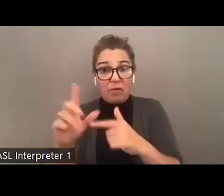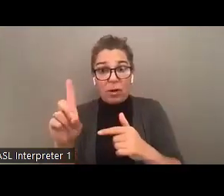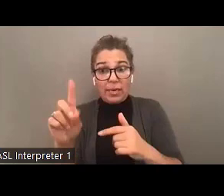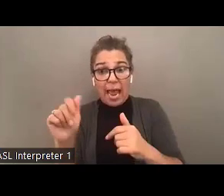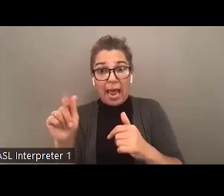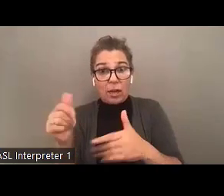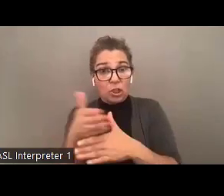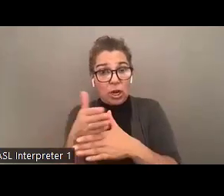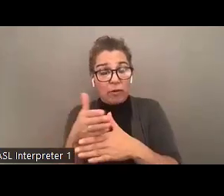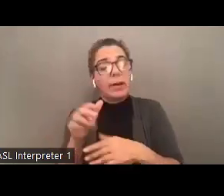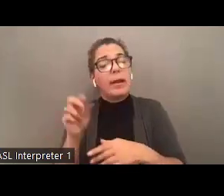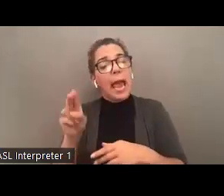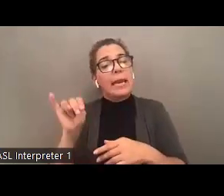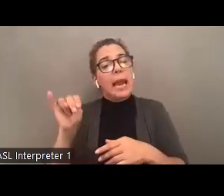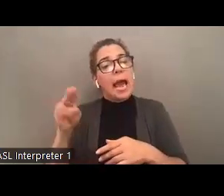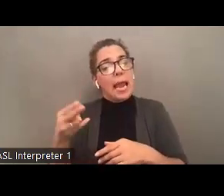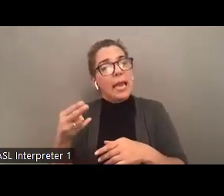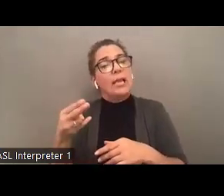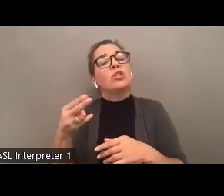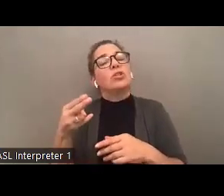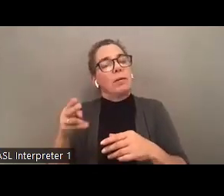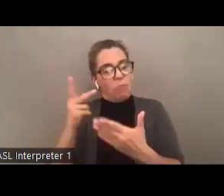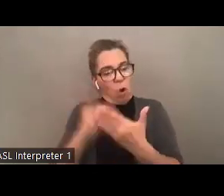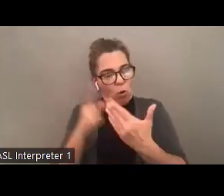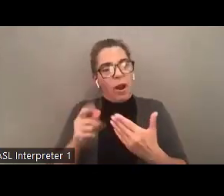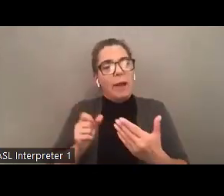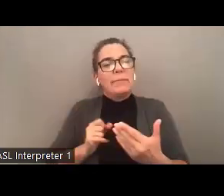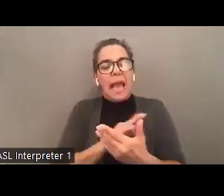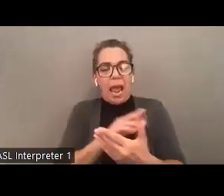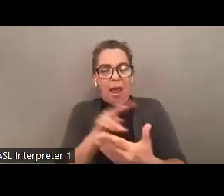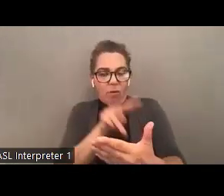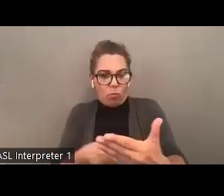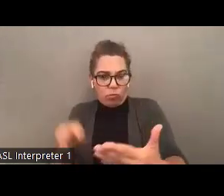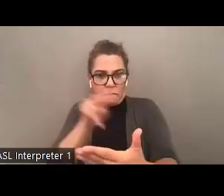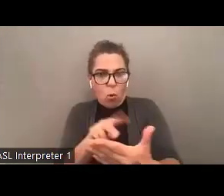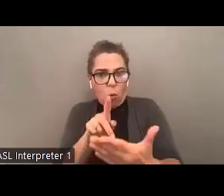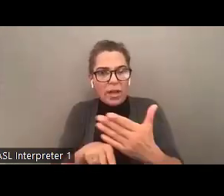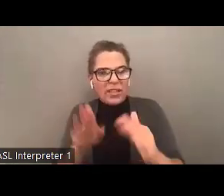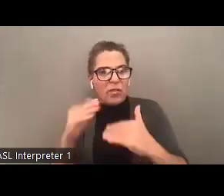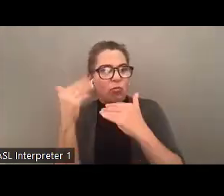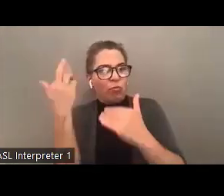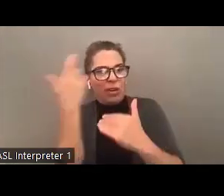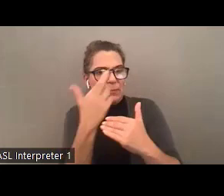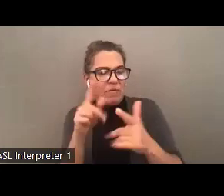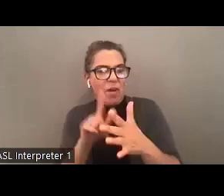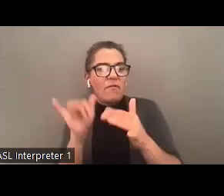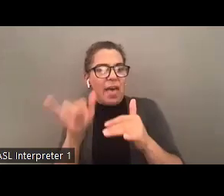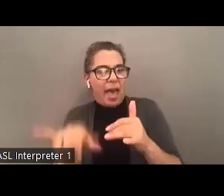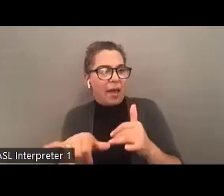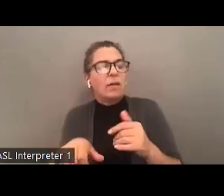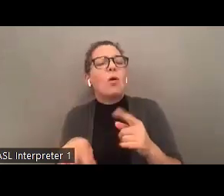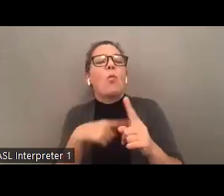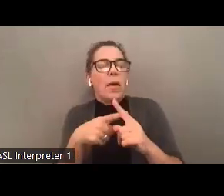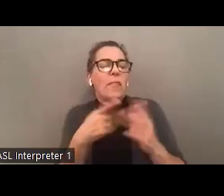NIH program staff will review the reasonableness of proposed limitations when they assess the data management and sharing plans.